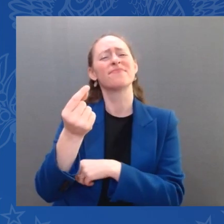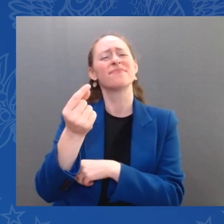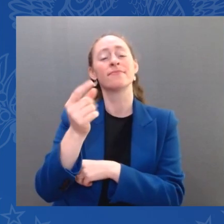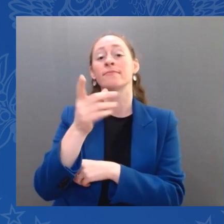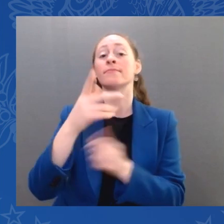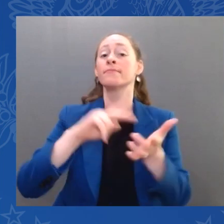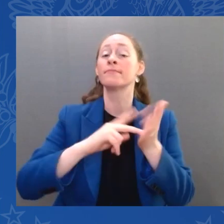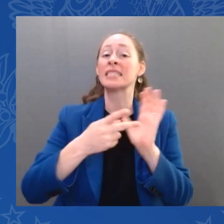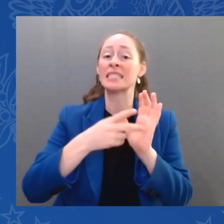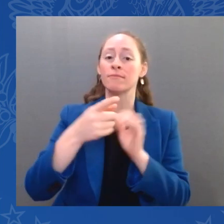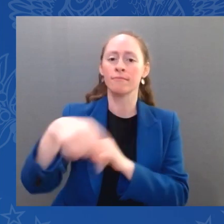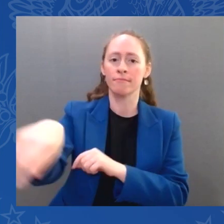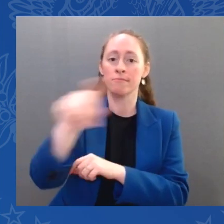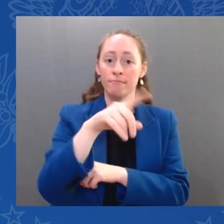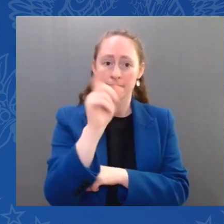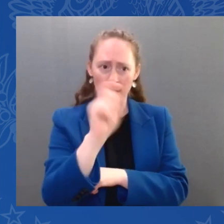from falling into dangerous hands.